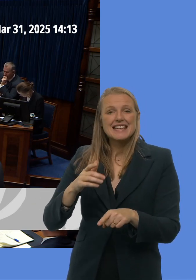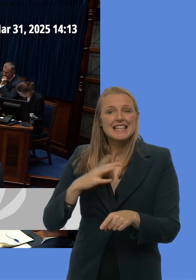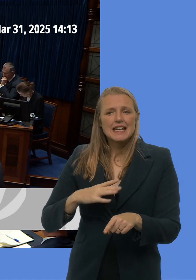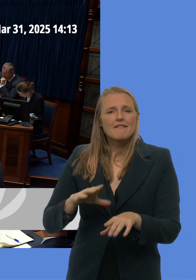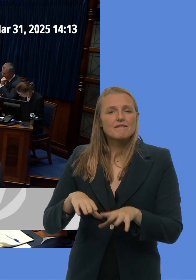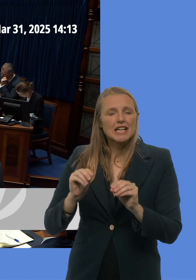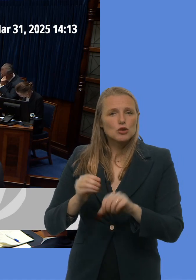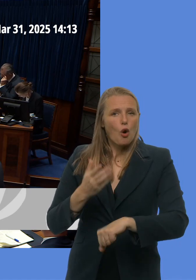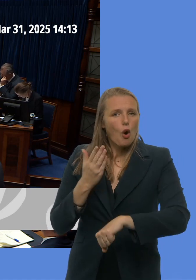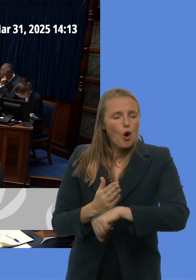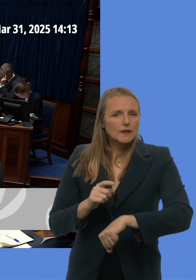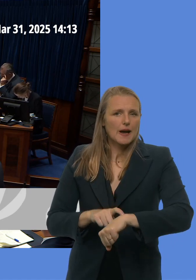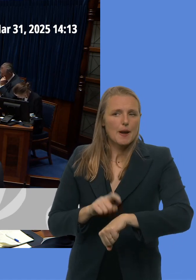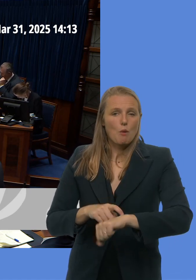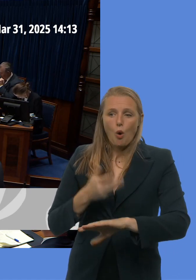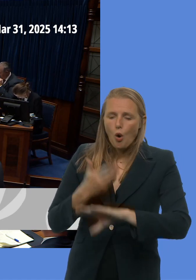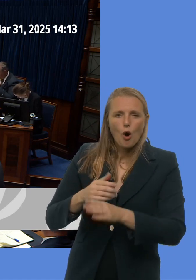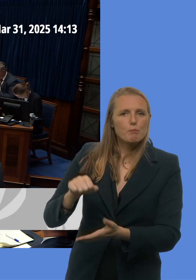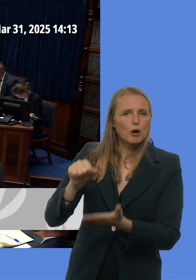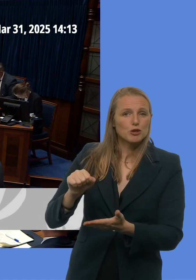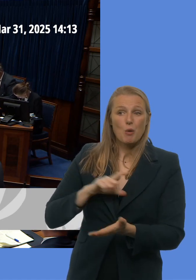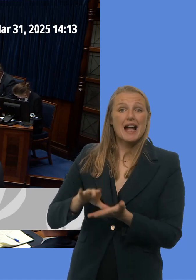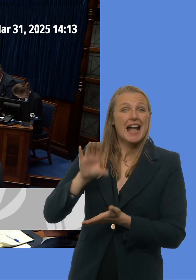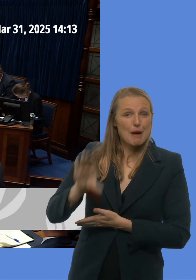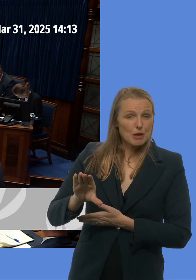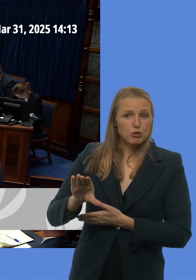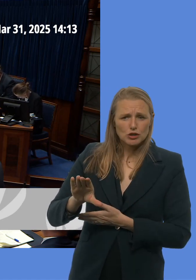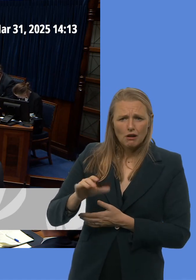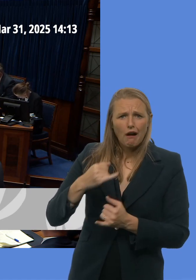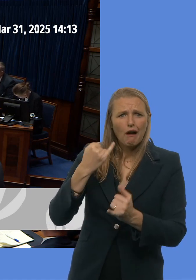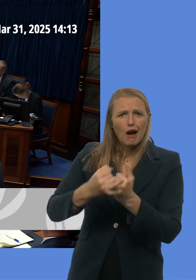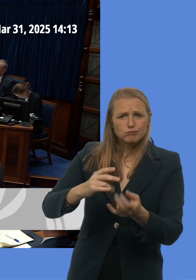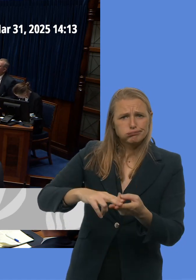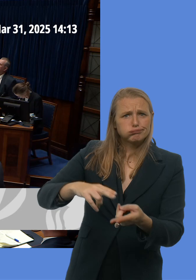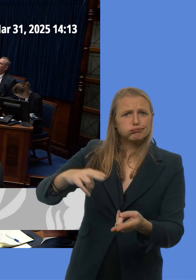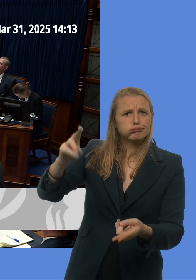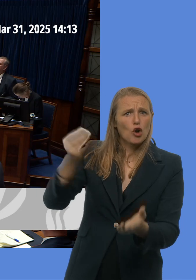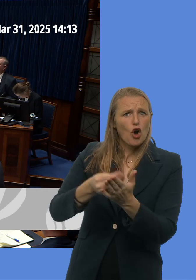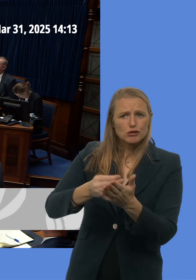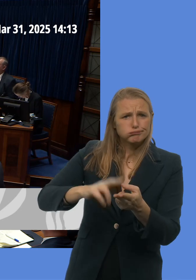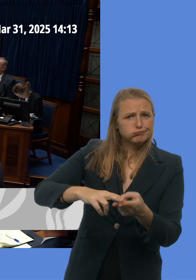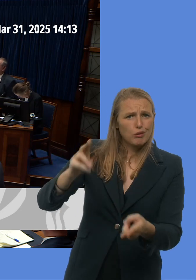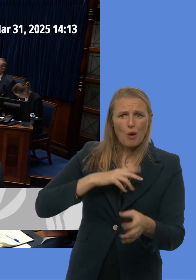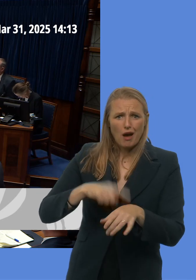That has not been the way that we have done capital projects before. It is not just about getting that strategy out—we have committed to doing that over the